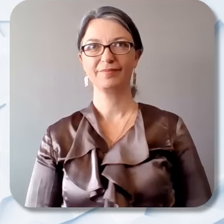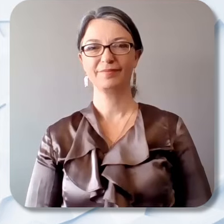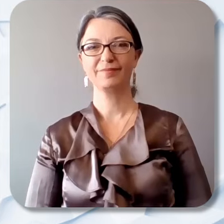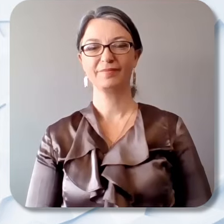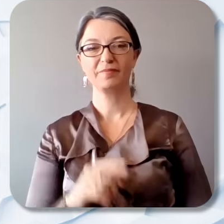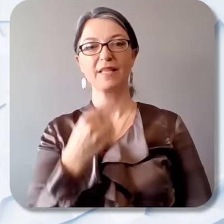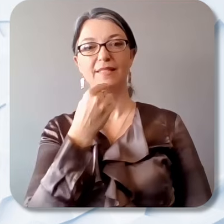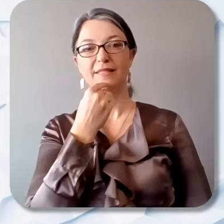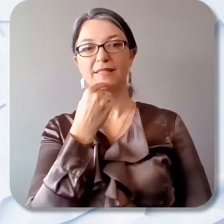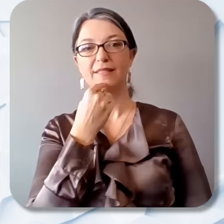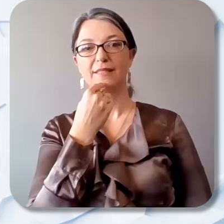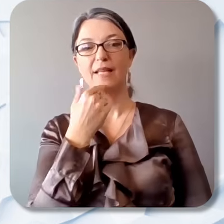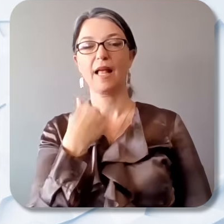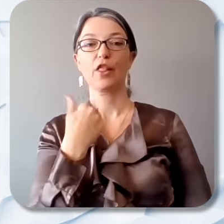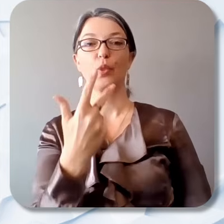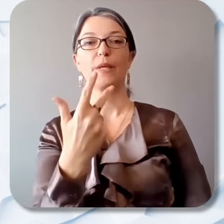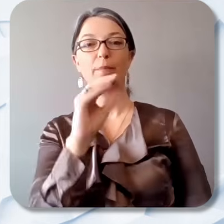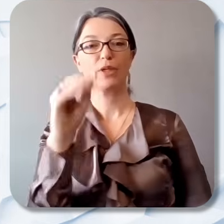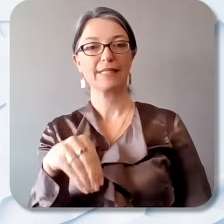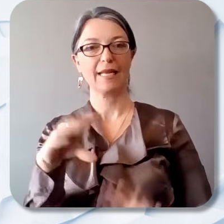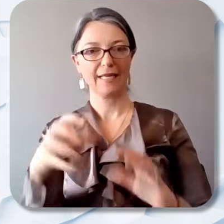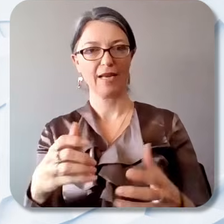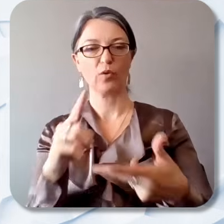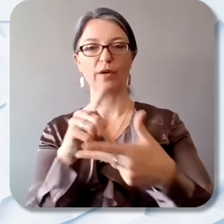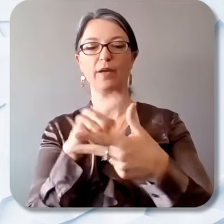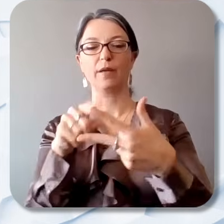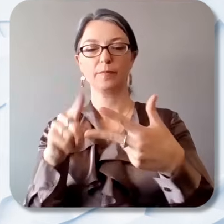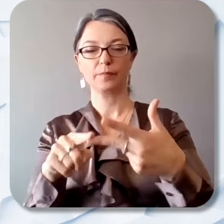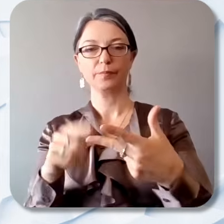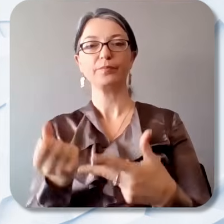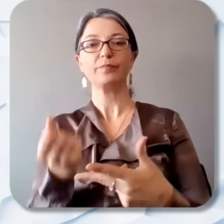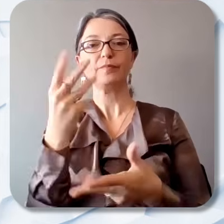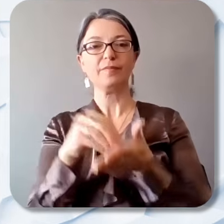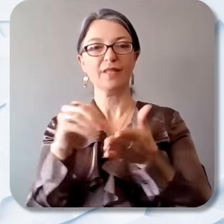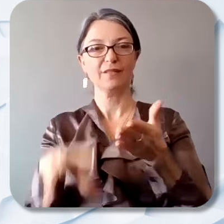Those three percentage categories of how many students fall into what percentage of those